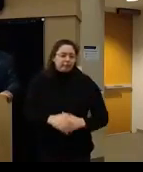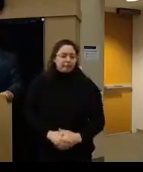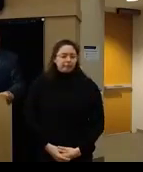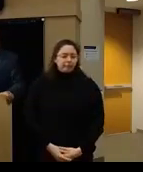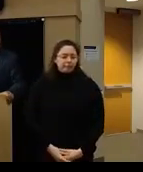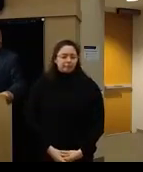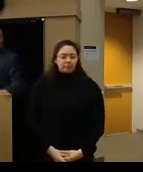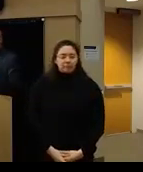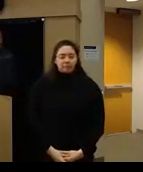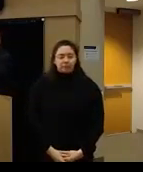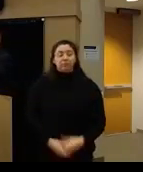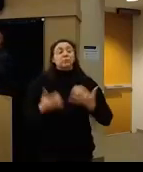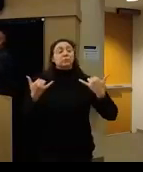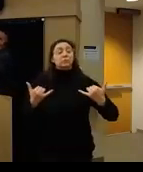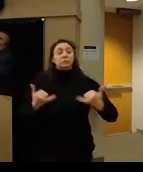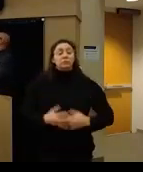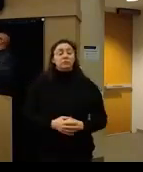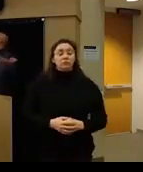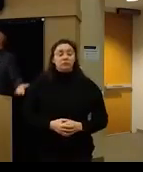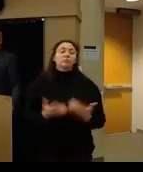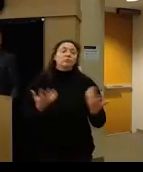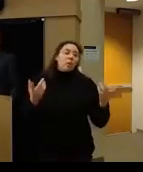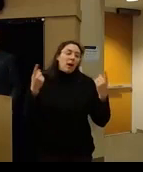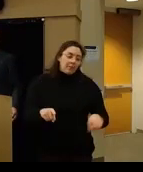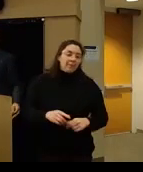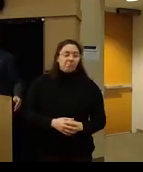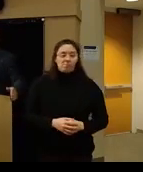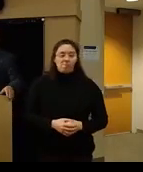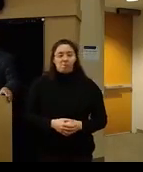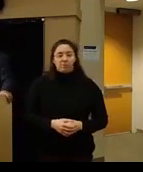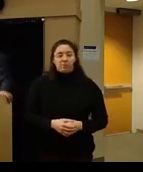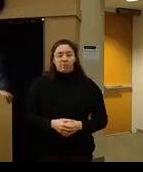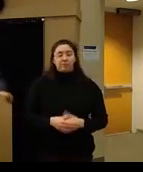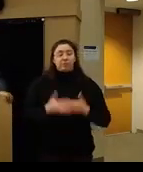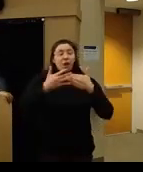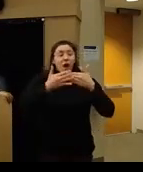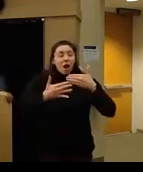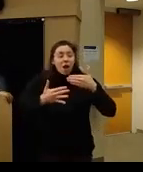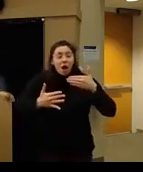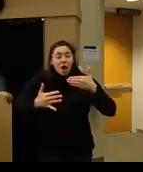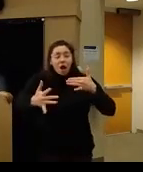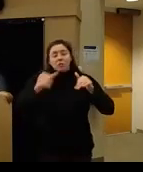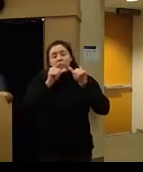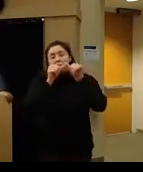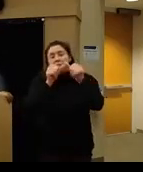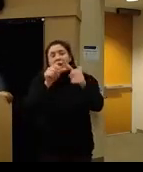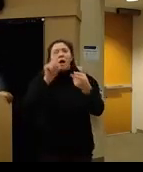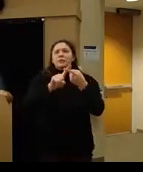mind at least now so what happened how long did this go on before somebody said wait a minute